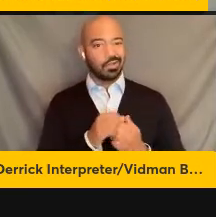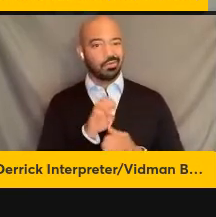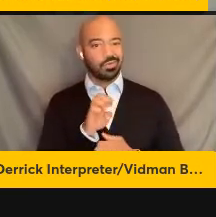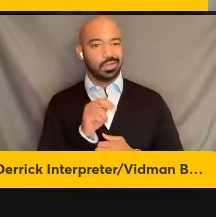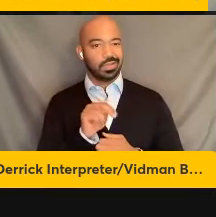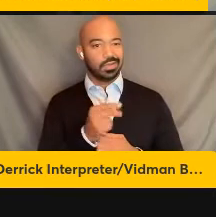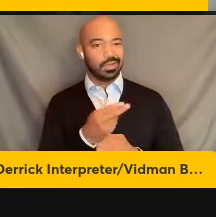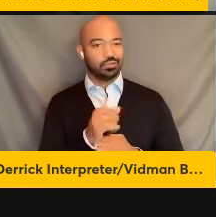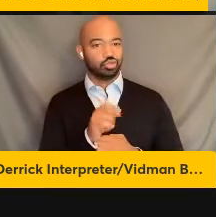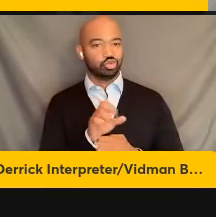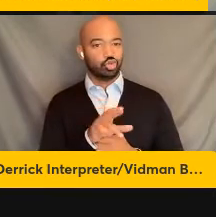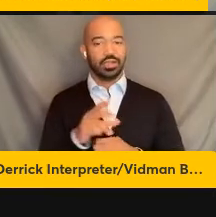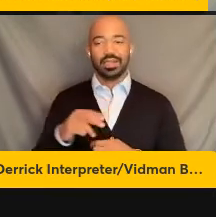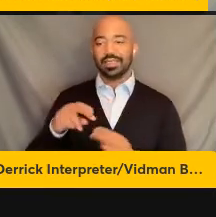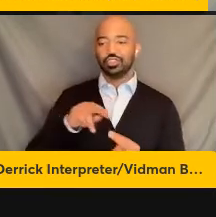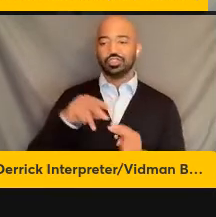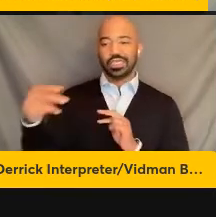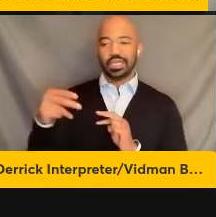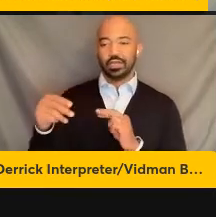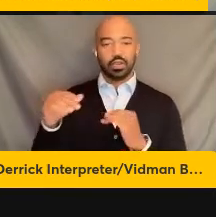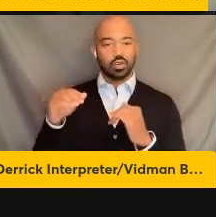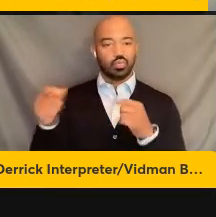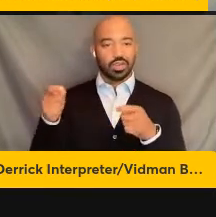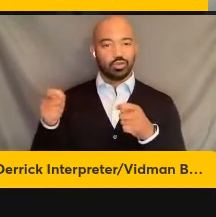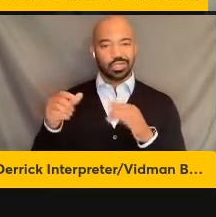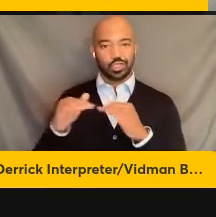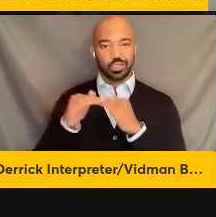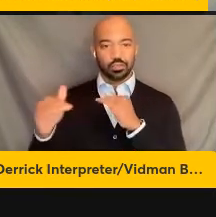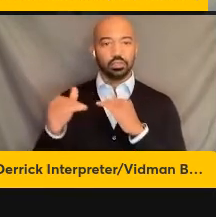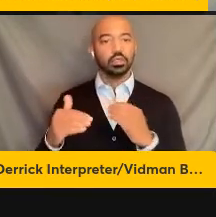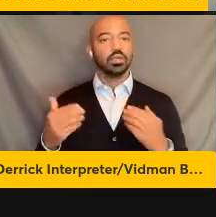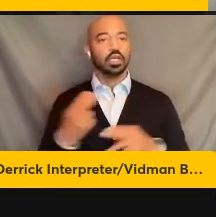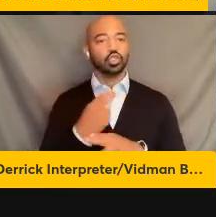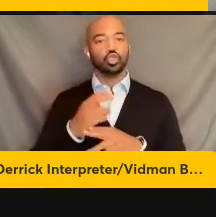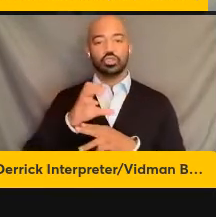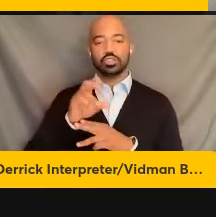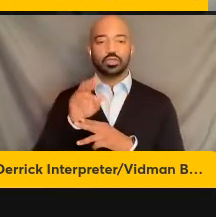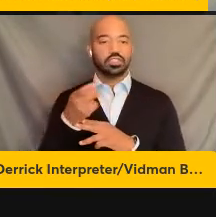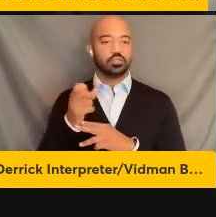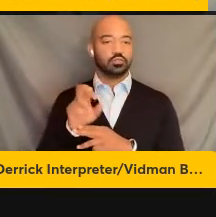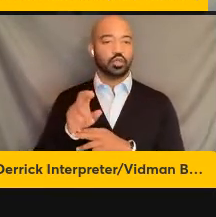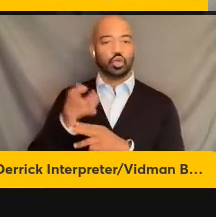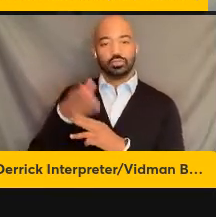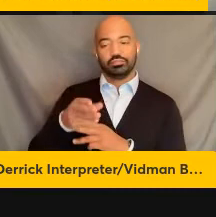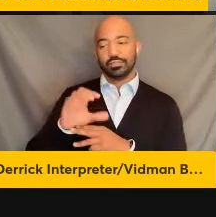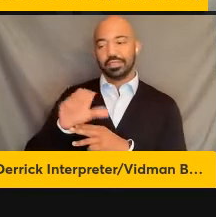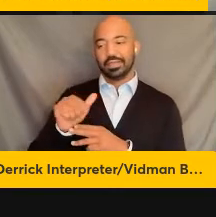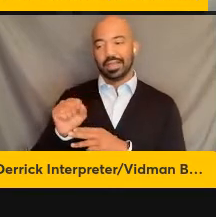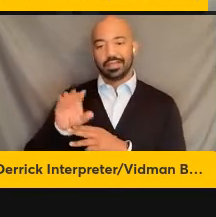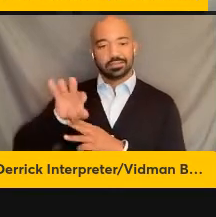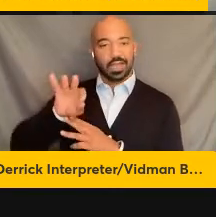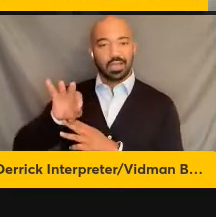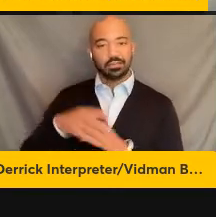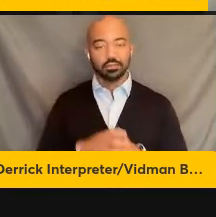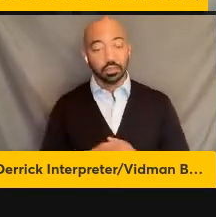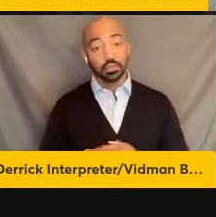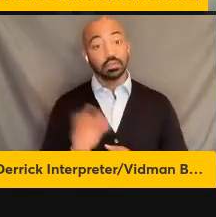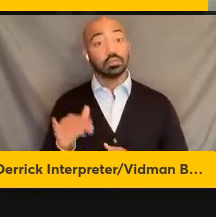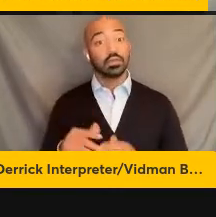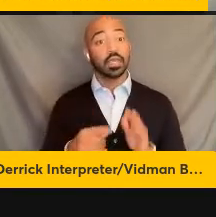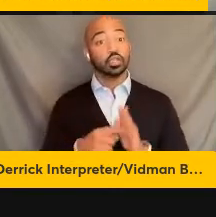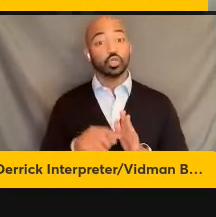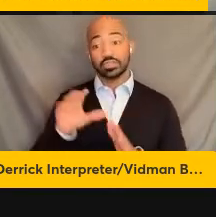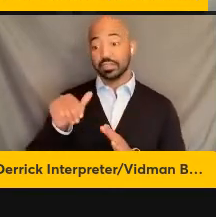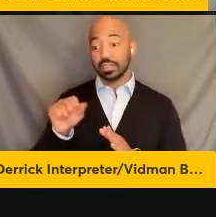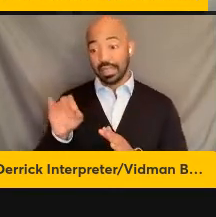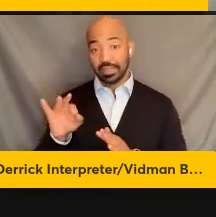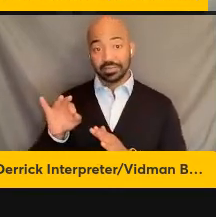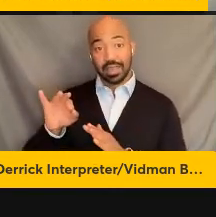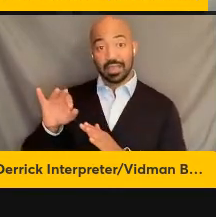gene regulation, I use the CRISPR cast nine system where basically use the cast nine nucleus to introduce a high number